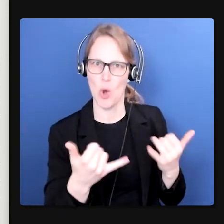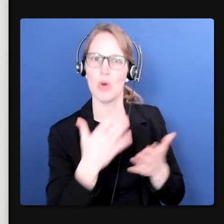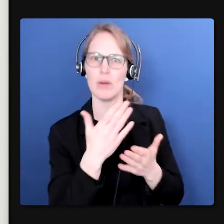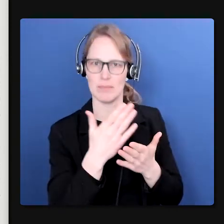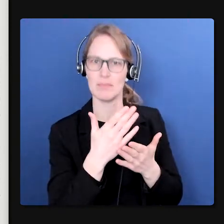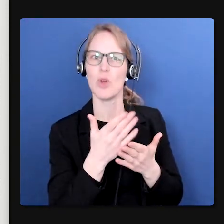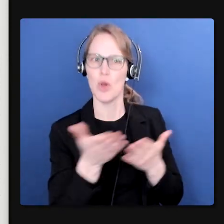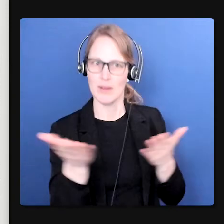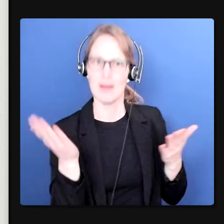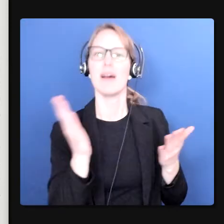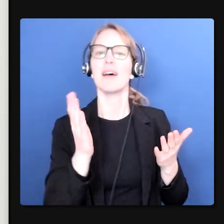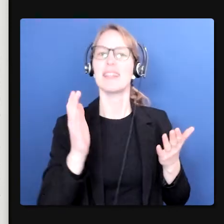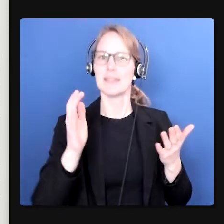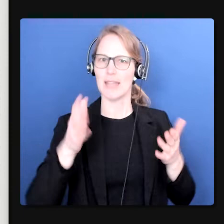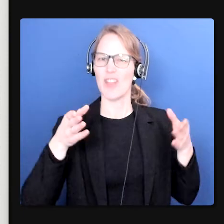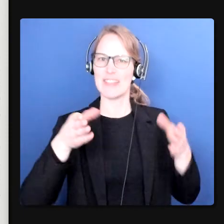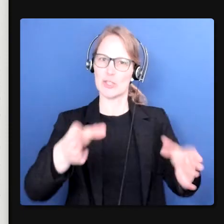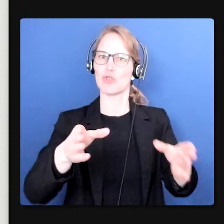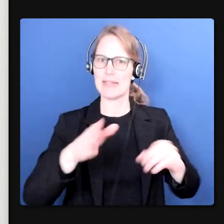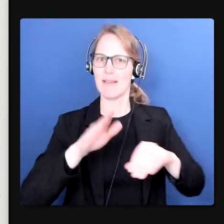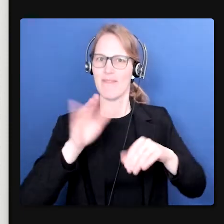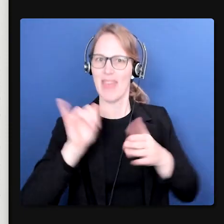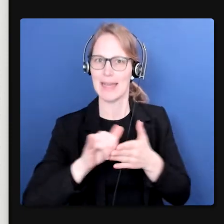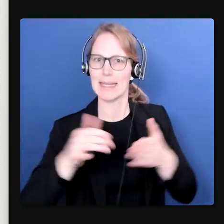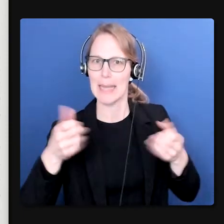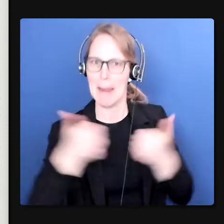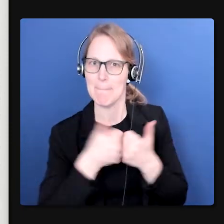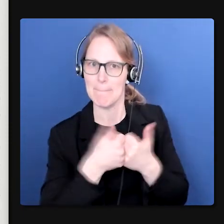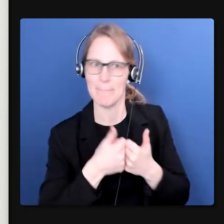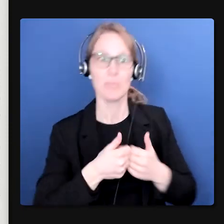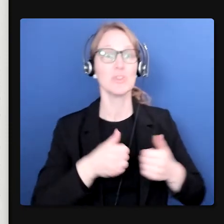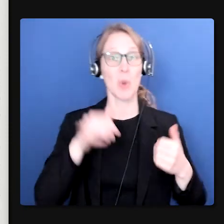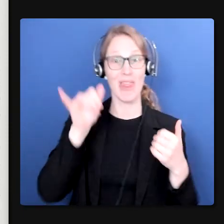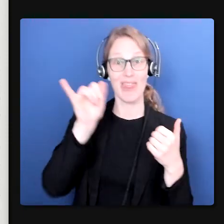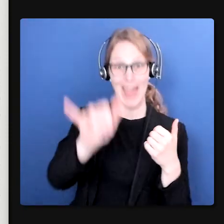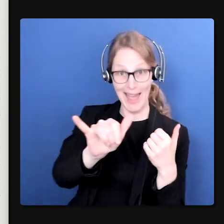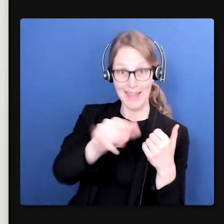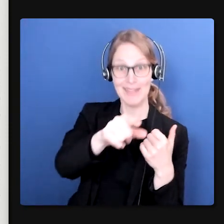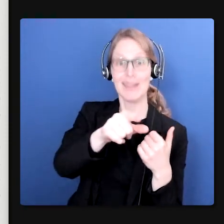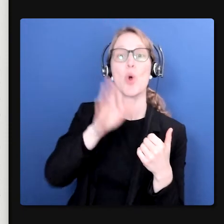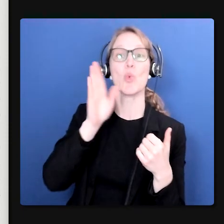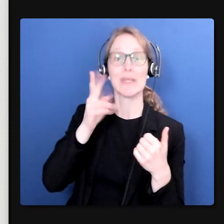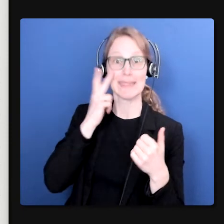and that's going to place us on the streets of Kamurocho. In this mode, we are going to have